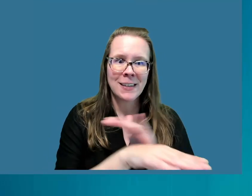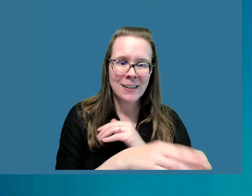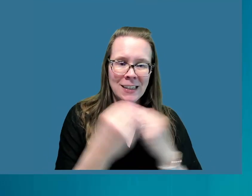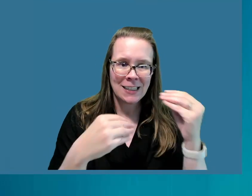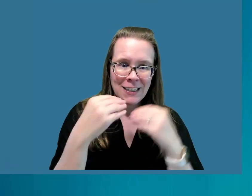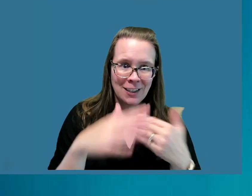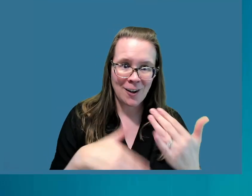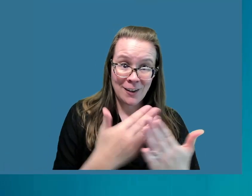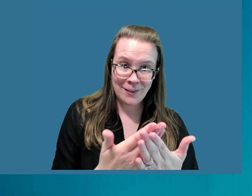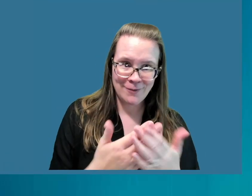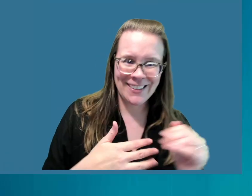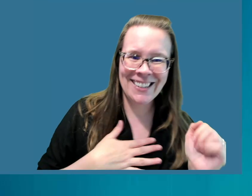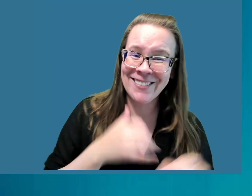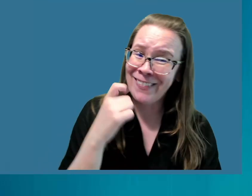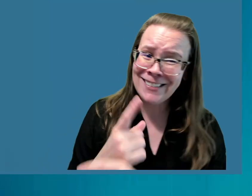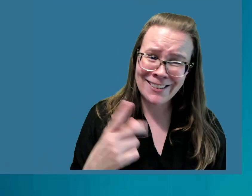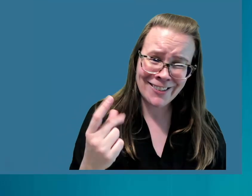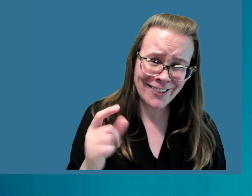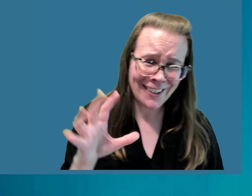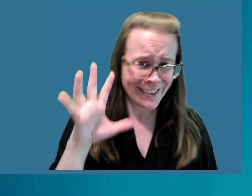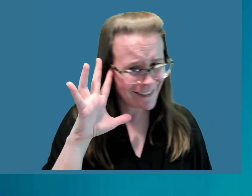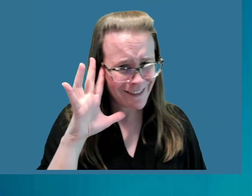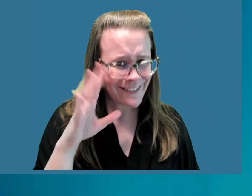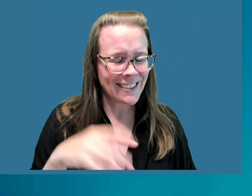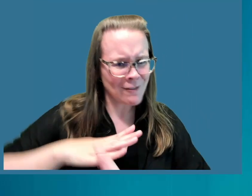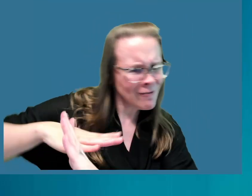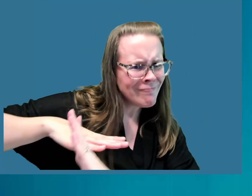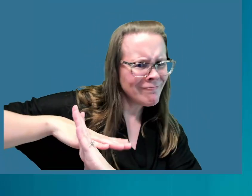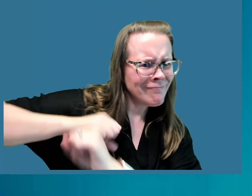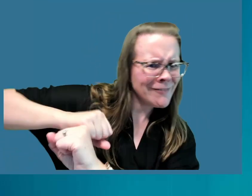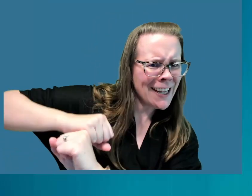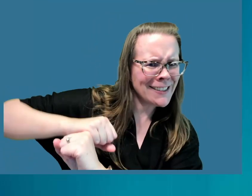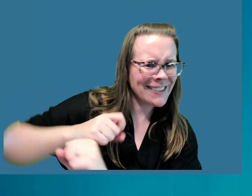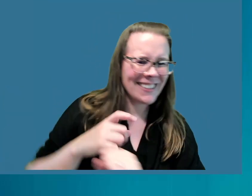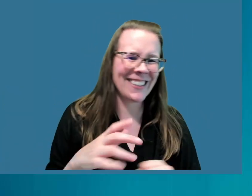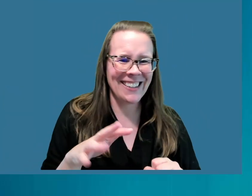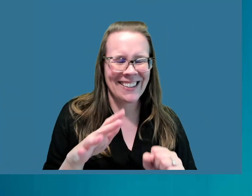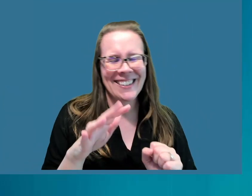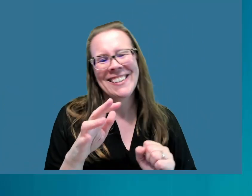sister's dogs... Man, I really have to guard the cookies when I'm at her house! Um, but yeah--just